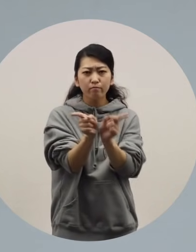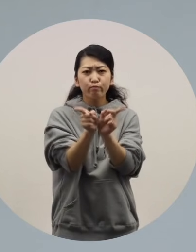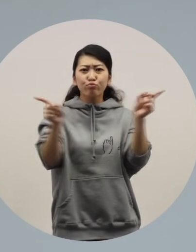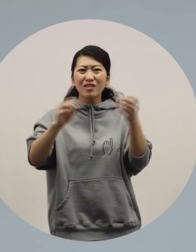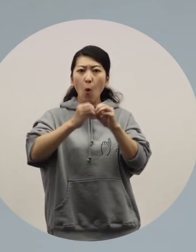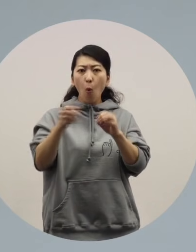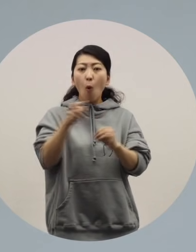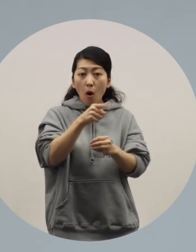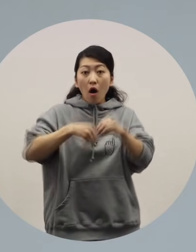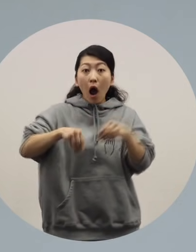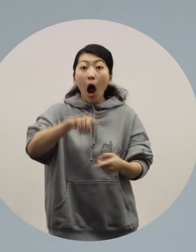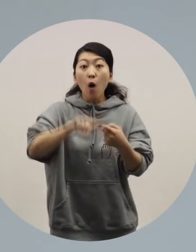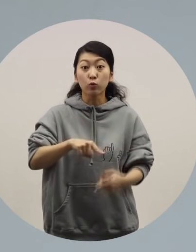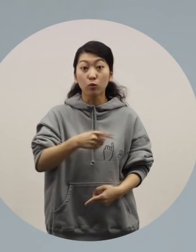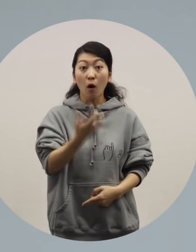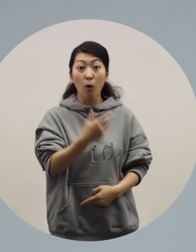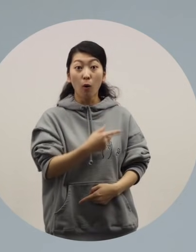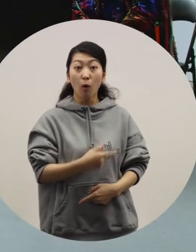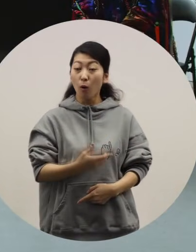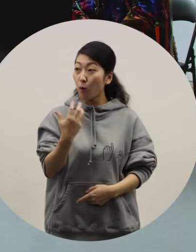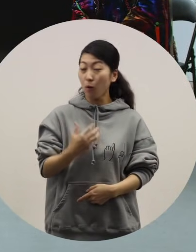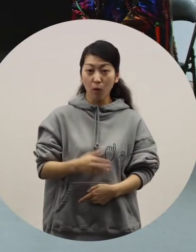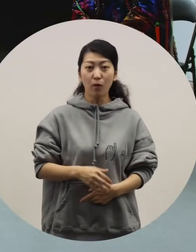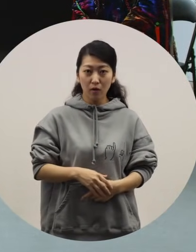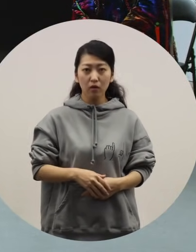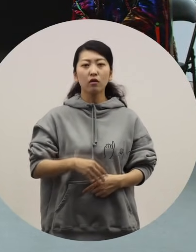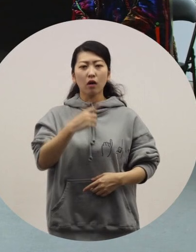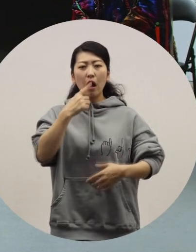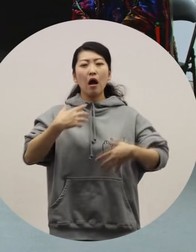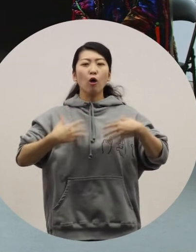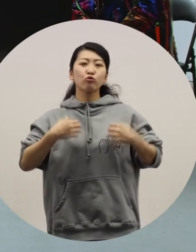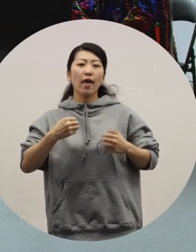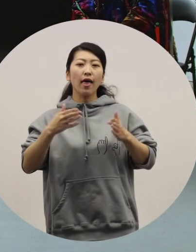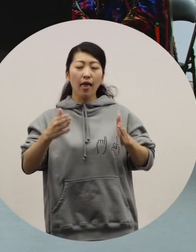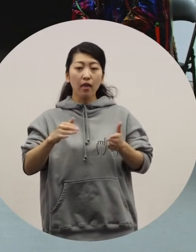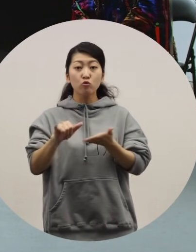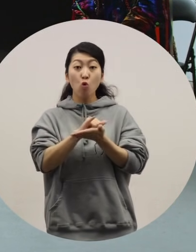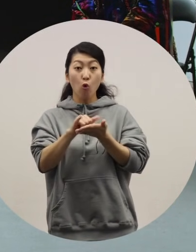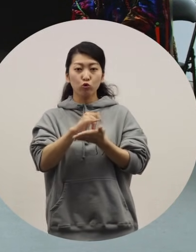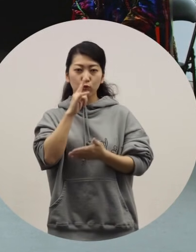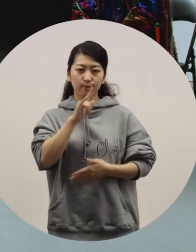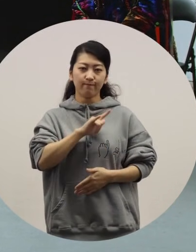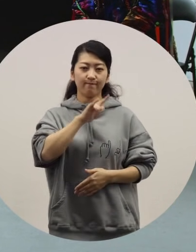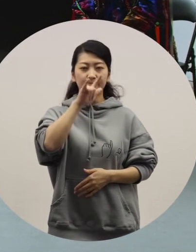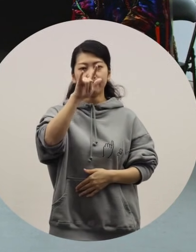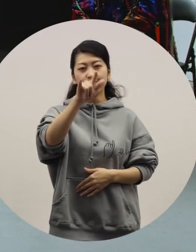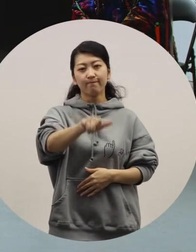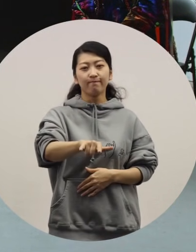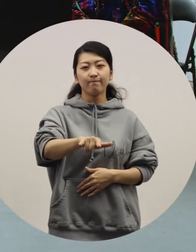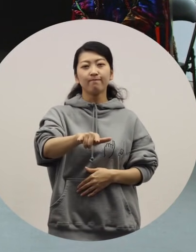[Kenmochi] I think it's cool. -[Ochiai] Yes, I like your color. [Takaya] When I went to New York in my school days,